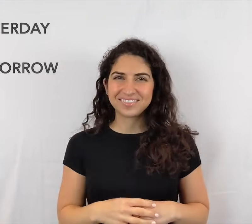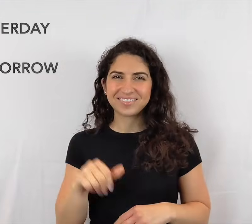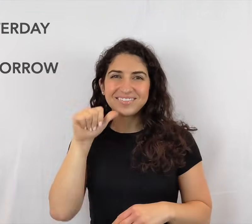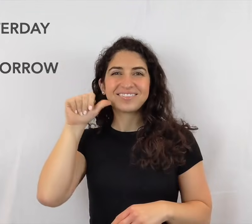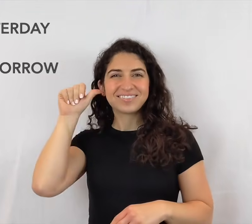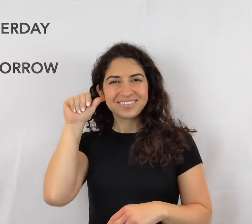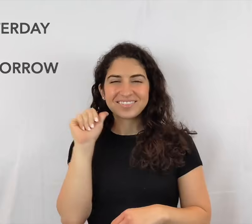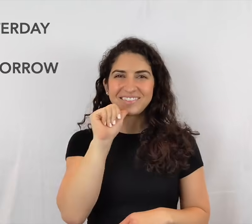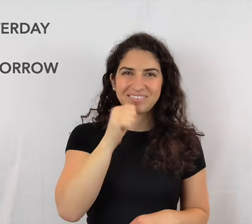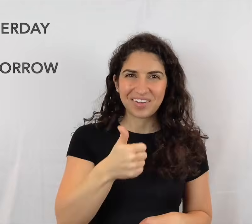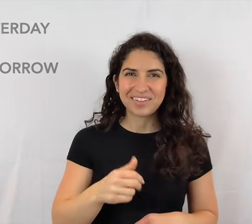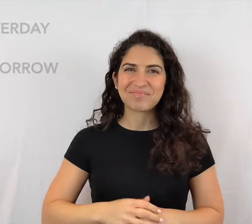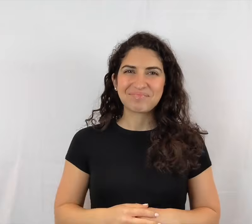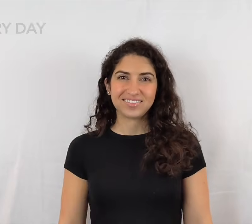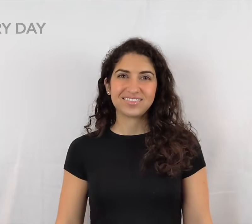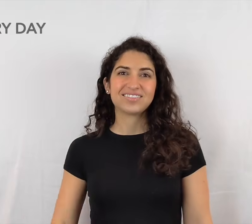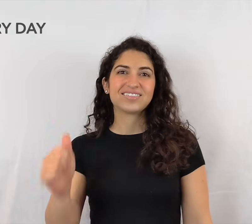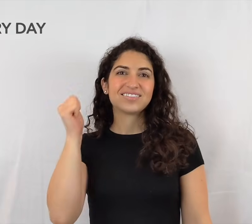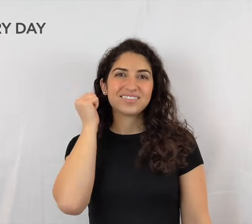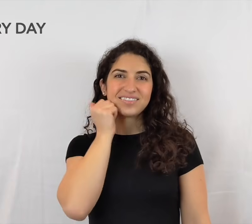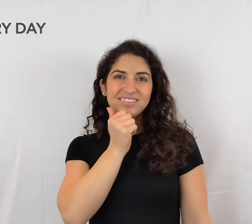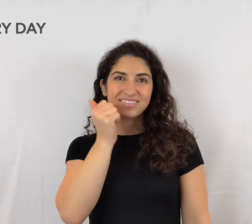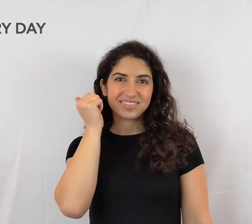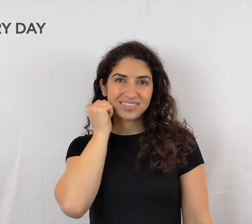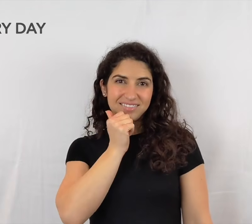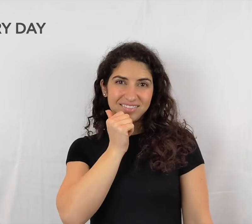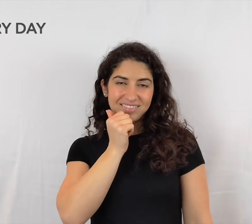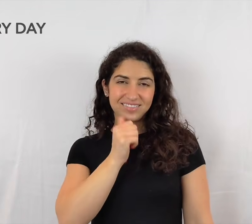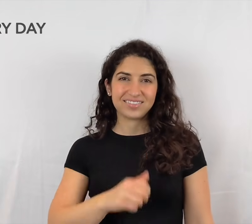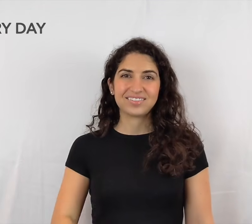Yesterday, tomorrow. Every day.